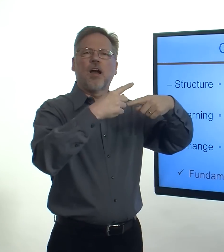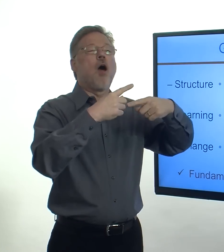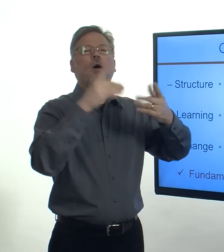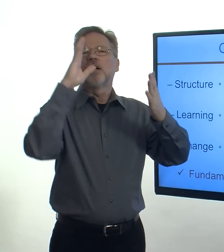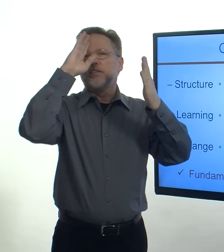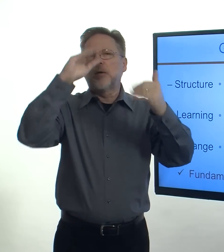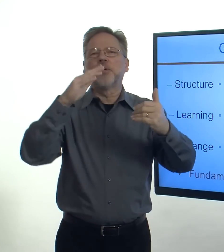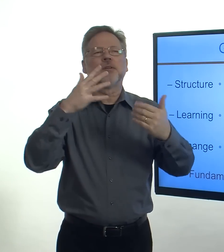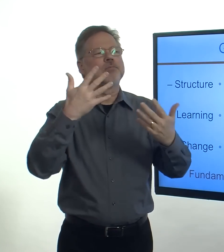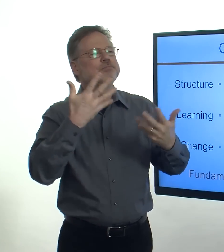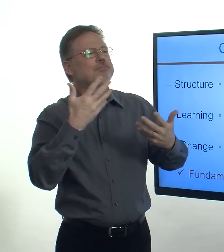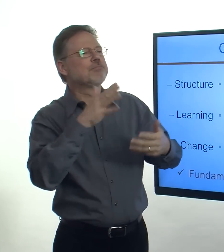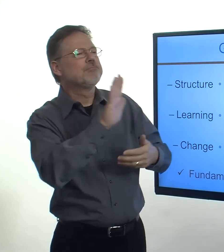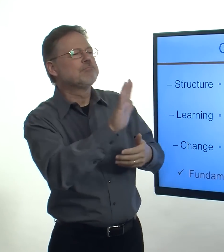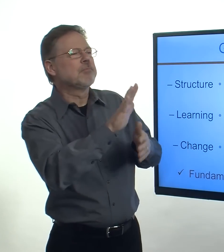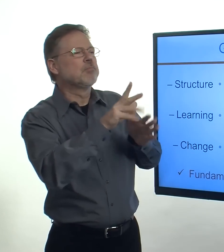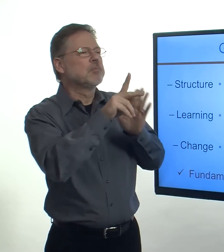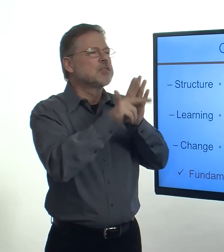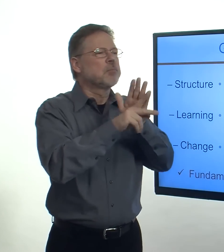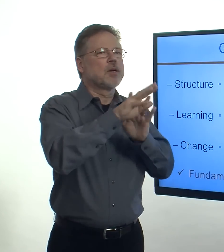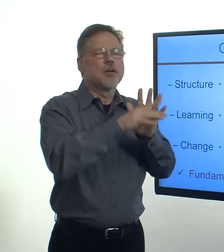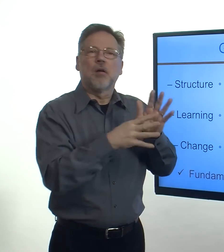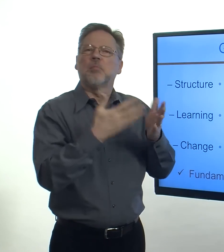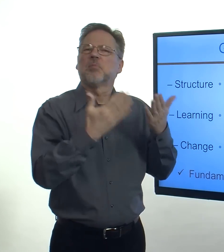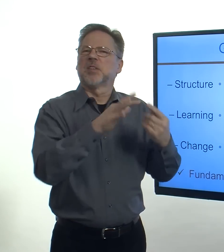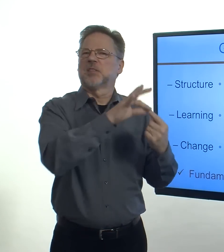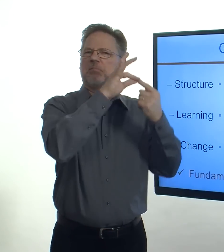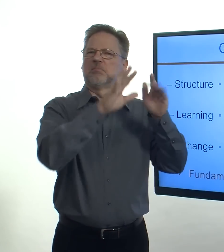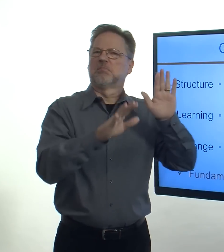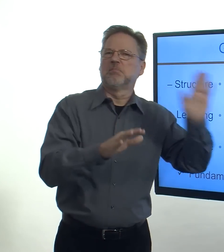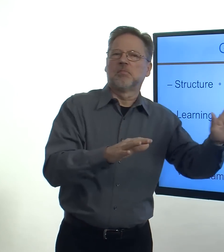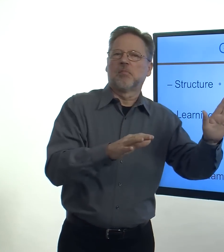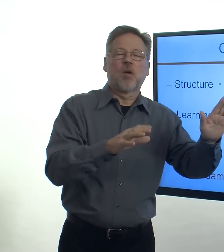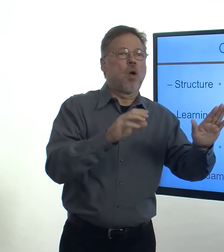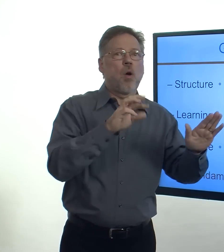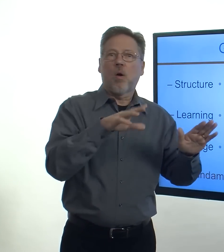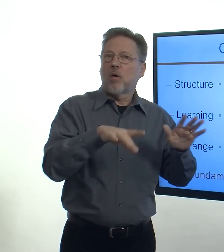languages. Now with a signed language, some may expect that its principles may be unique.